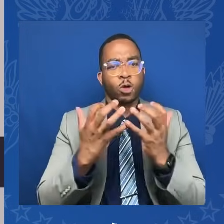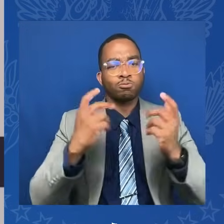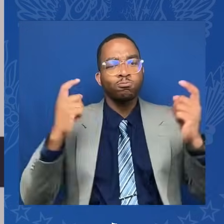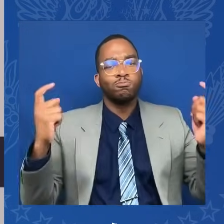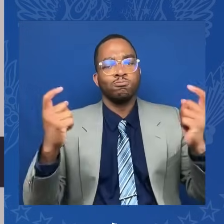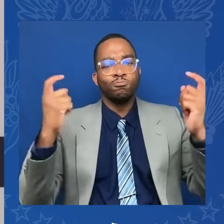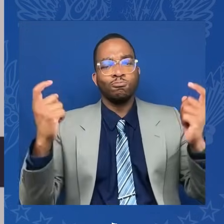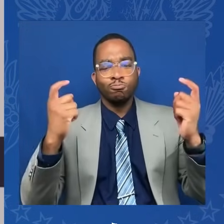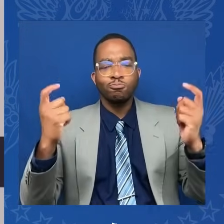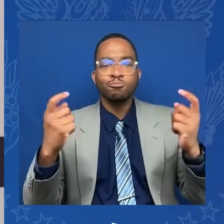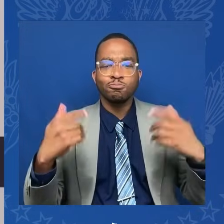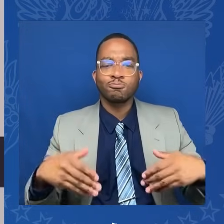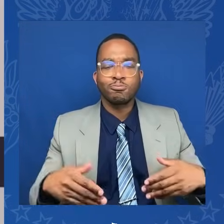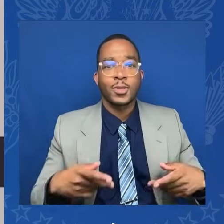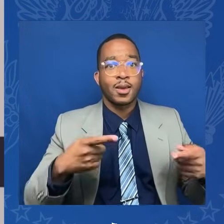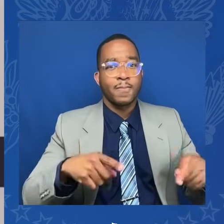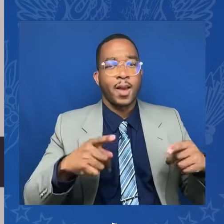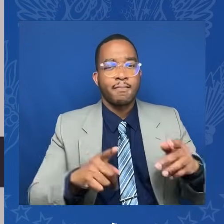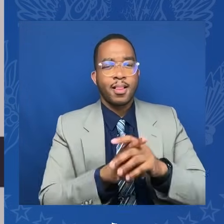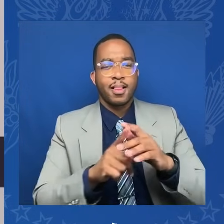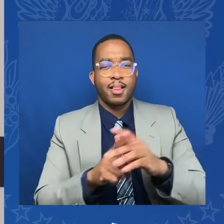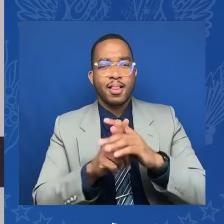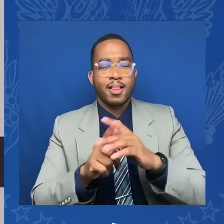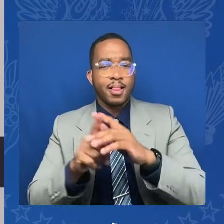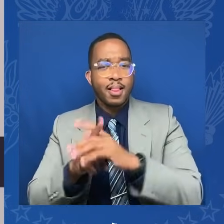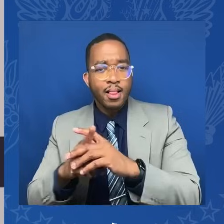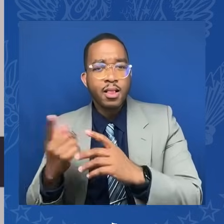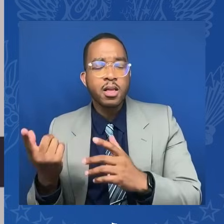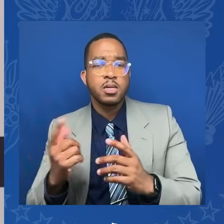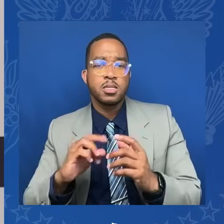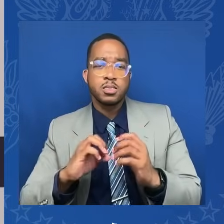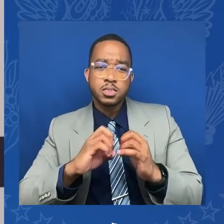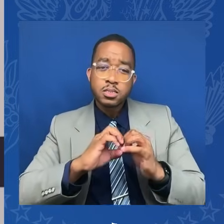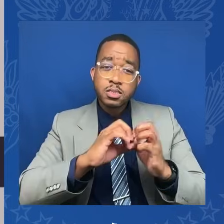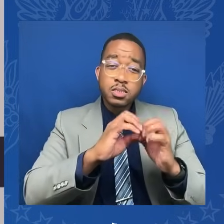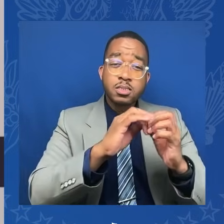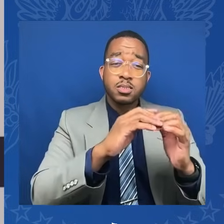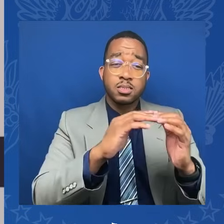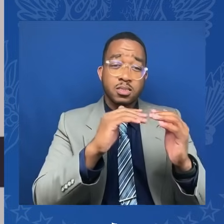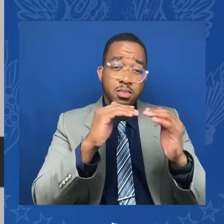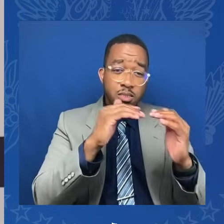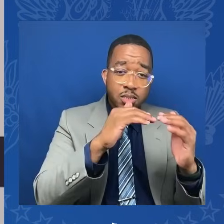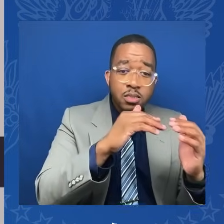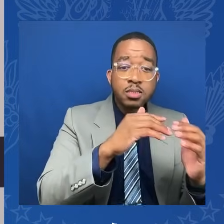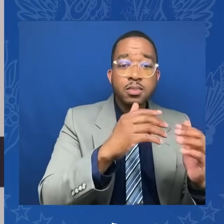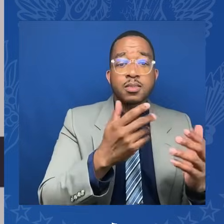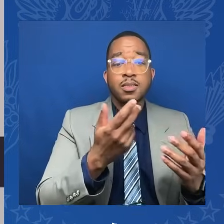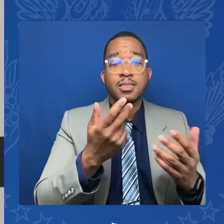I found it -- 180 brave men -- happened to be all men at the time --